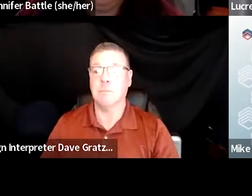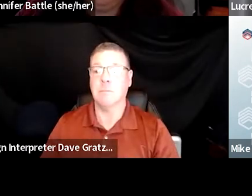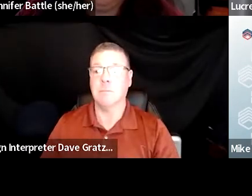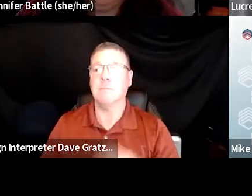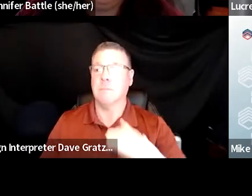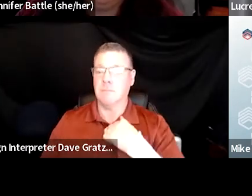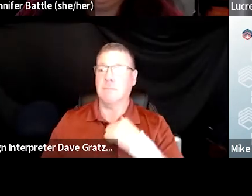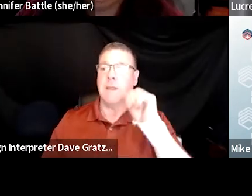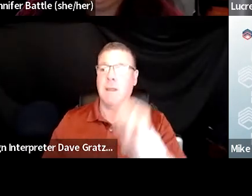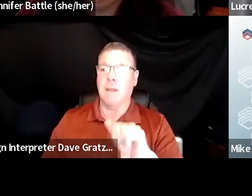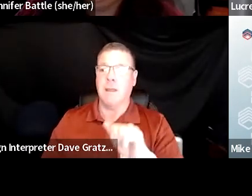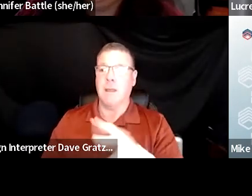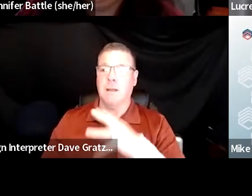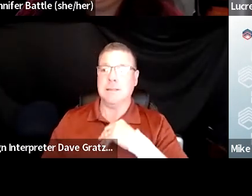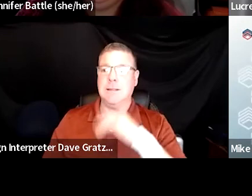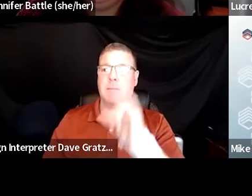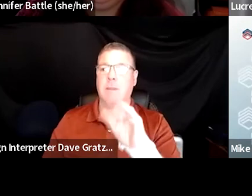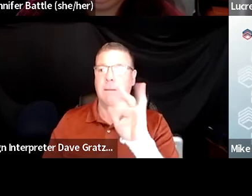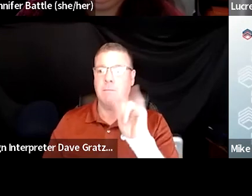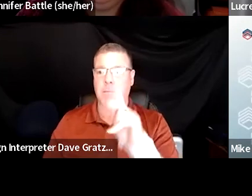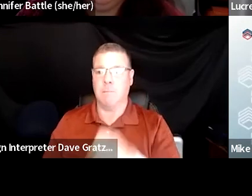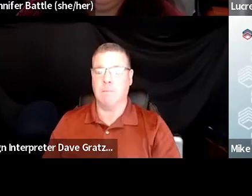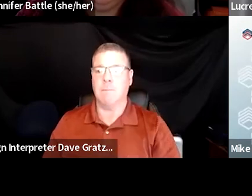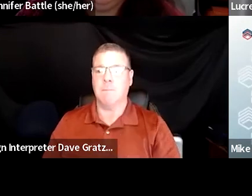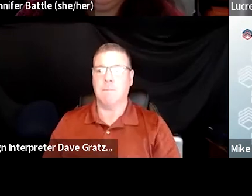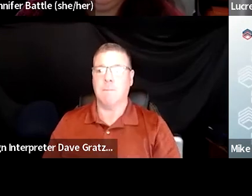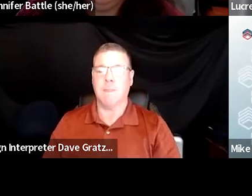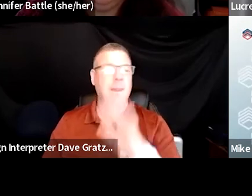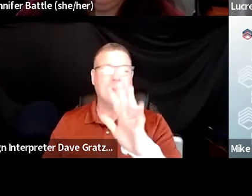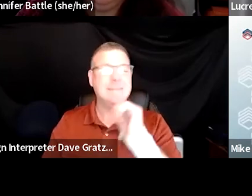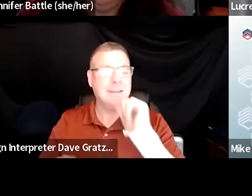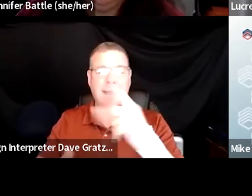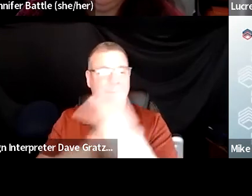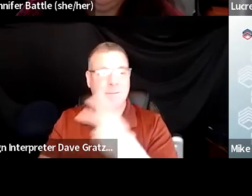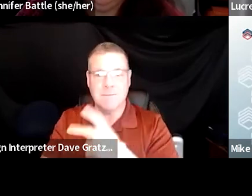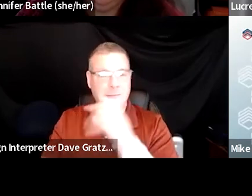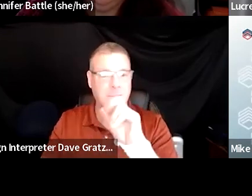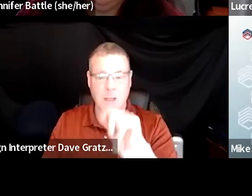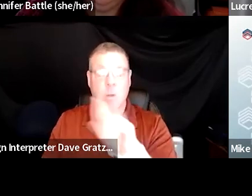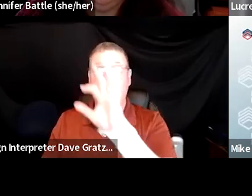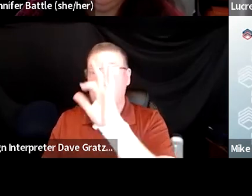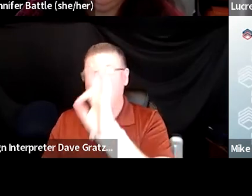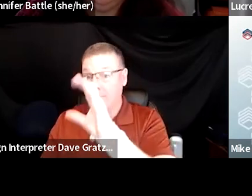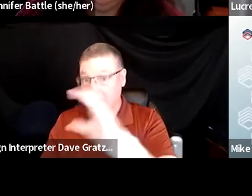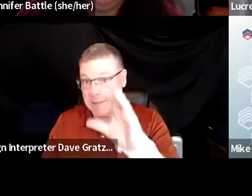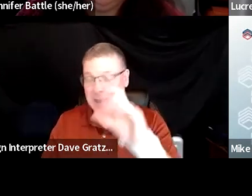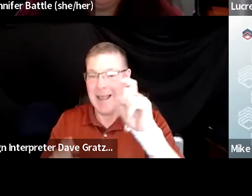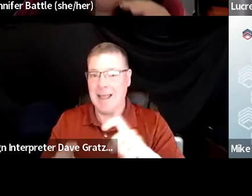I can take that Mike. Well, it's not figured out. Actually the FCC has to rule on this.